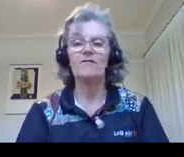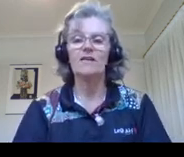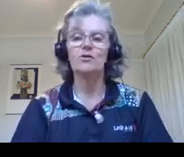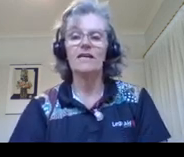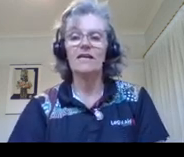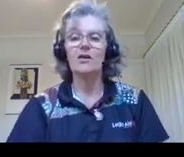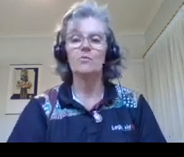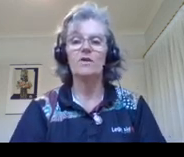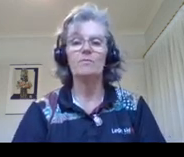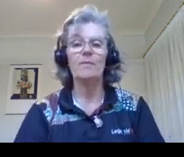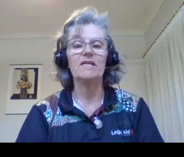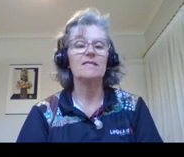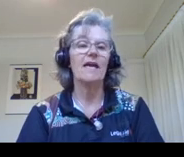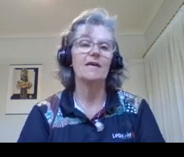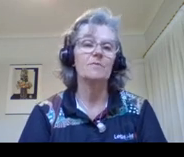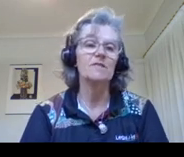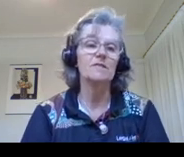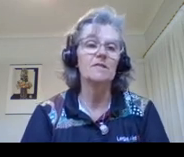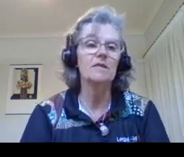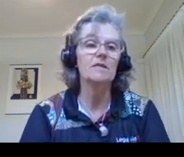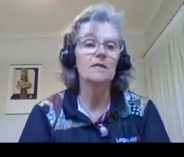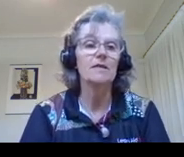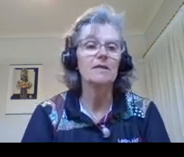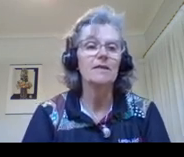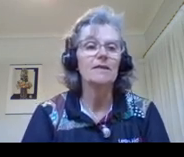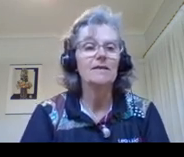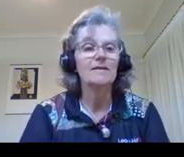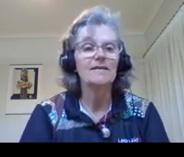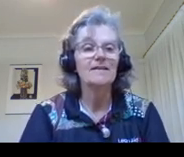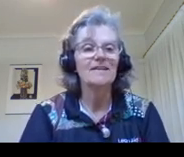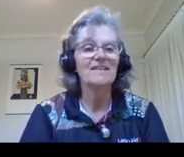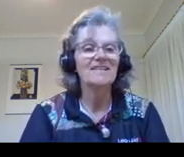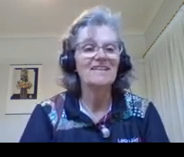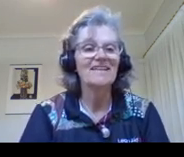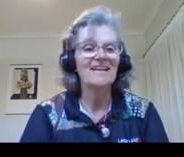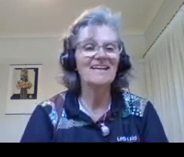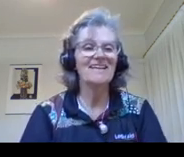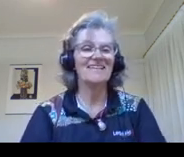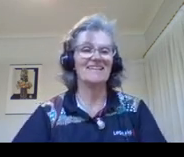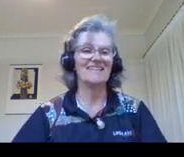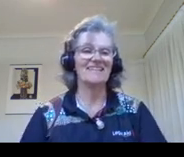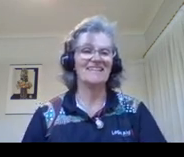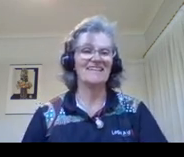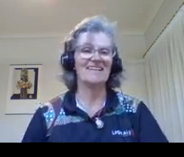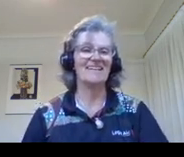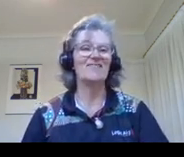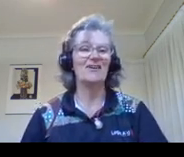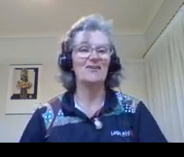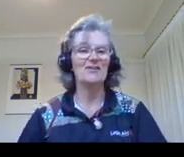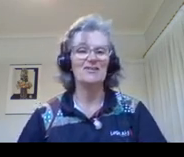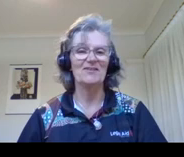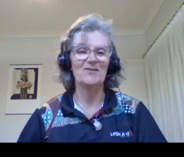trading help with puppy scams absolutely if there are any southwest if they're in New South Wales